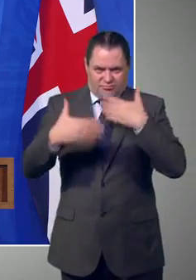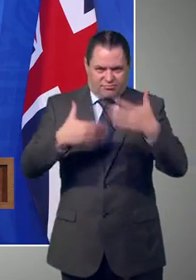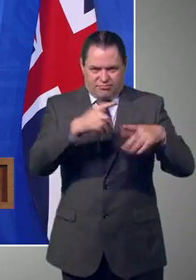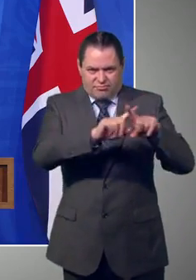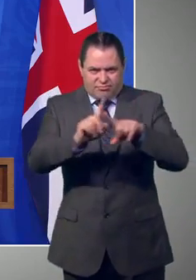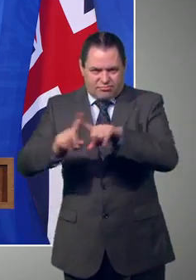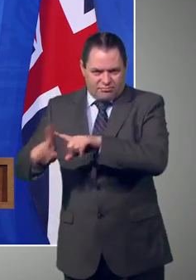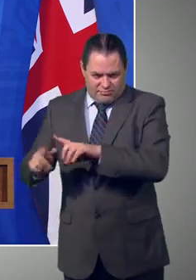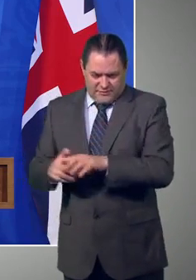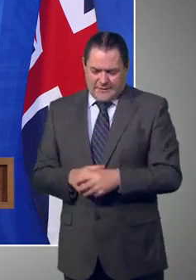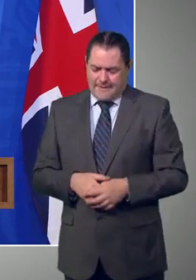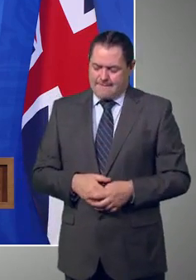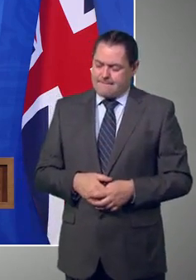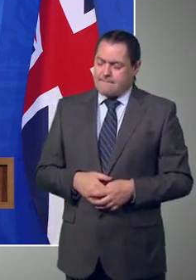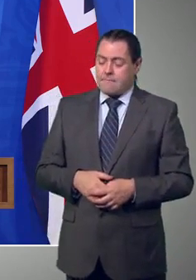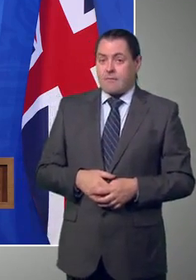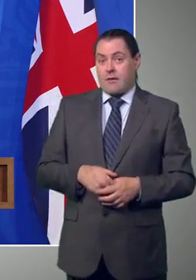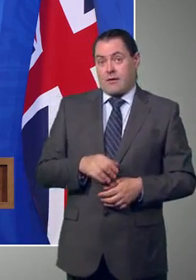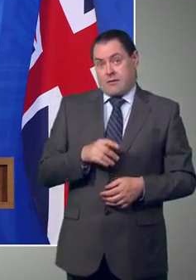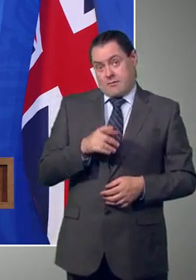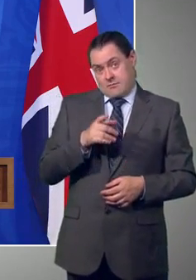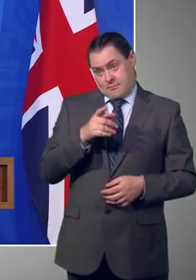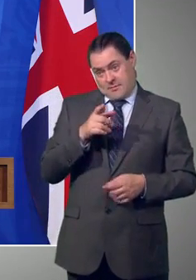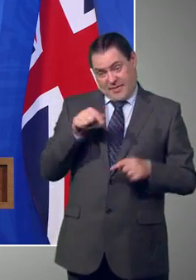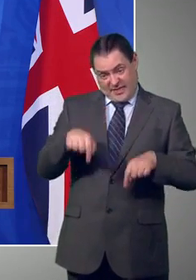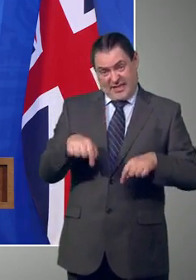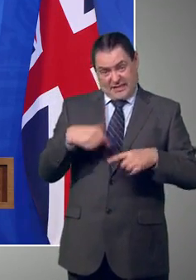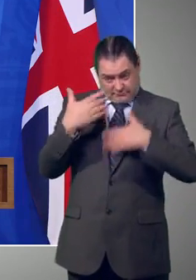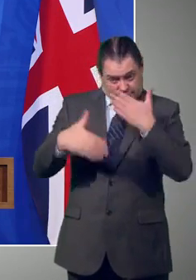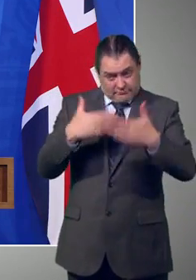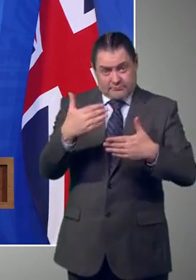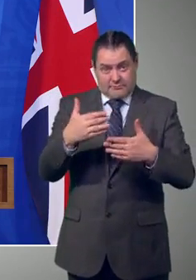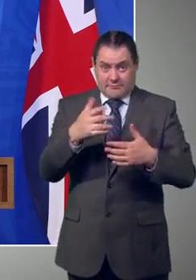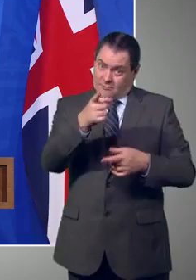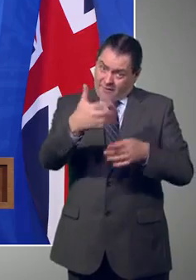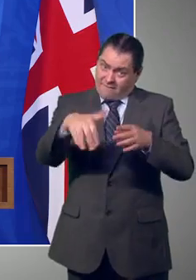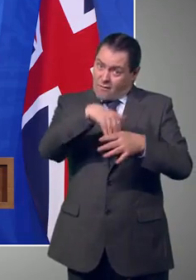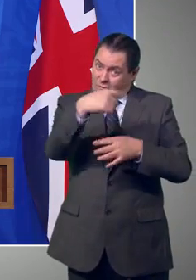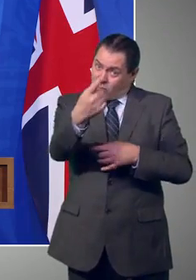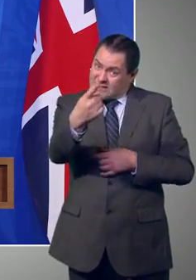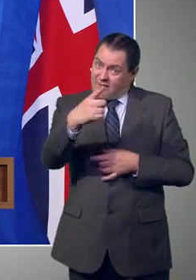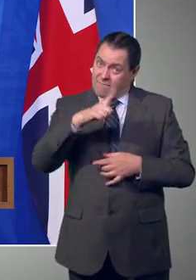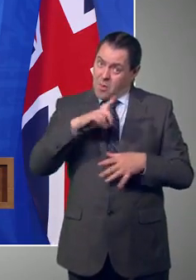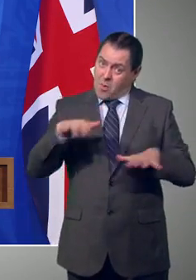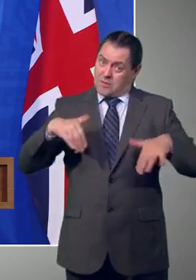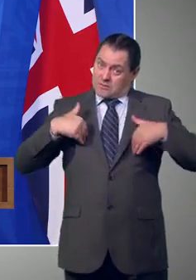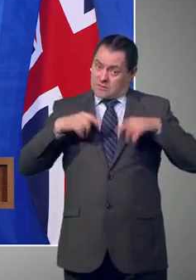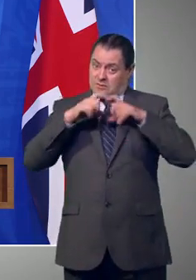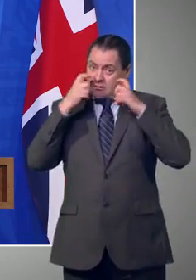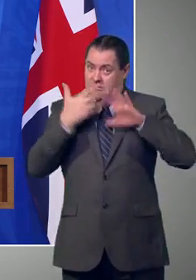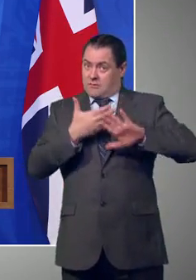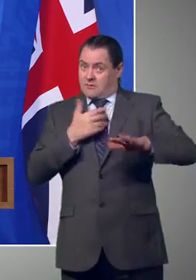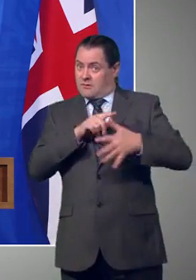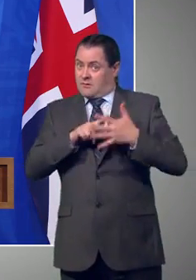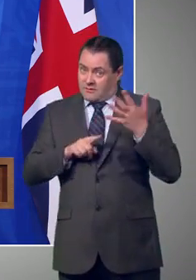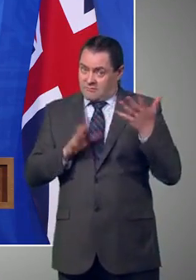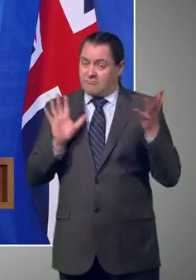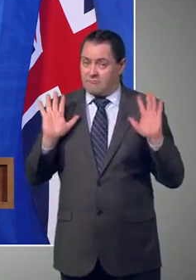this collective endeavor, which you've been a part of that's got us this far. but the